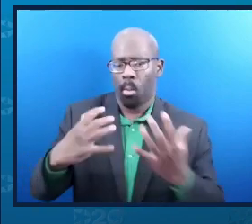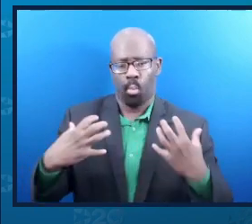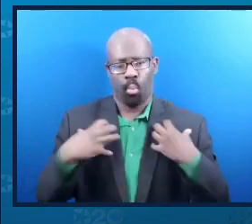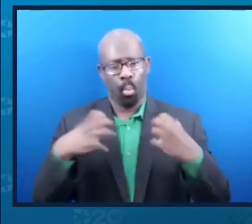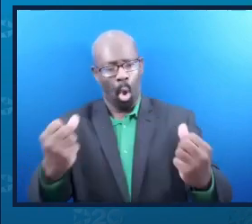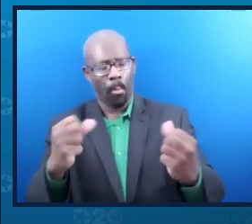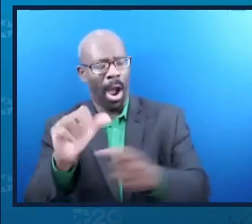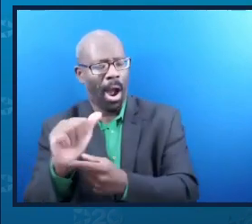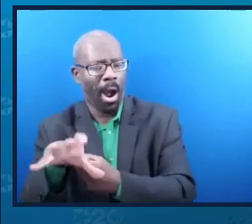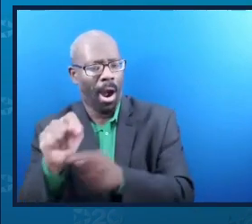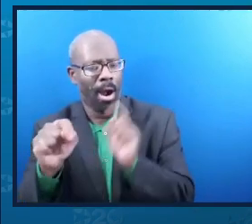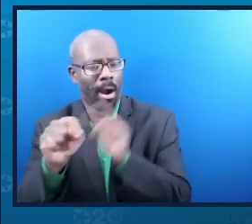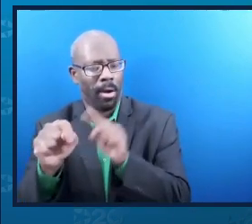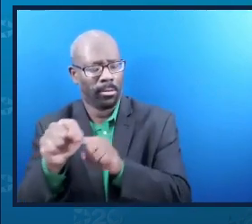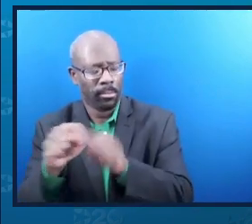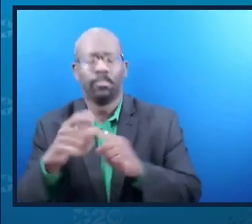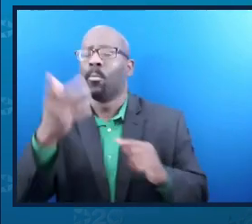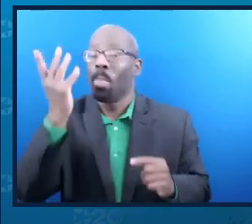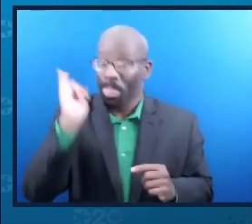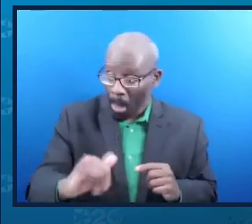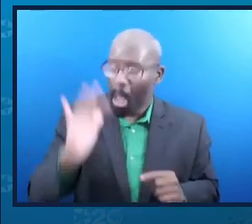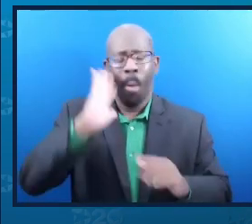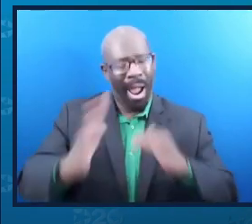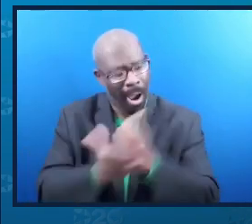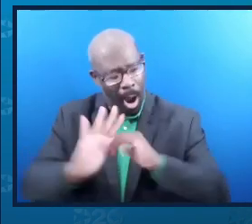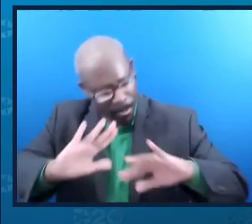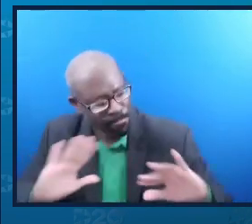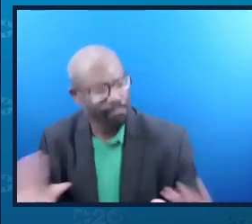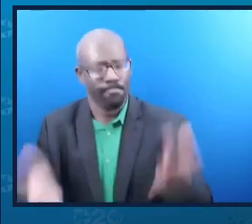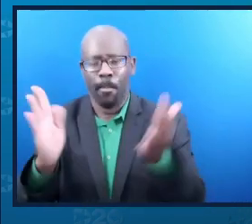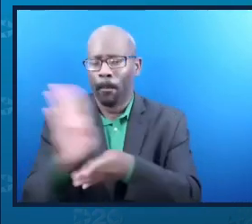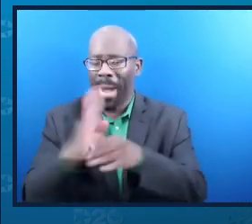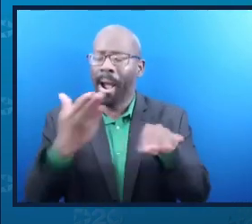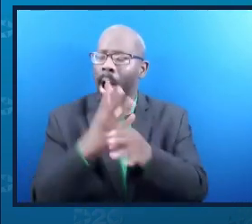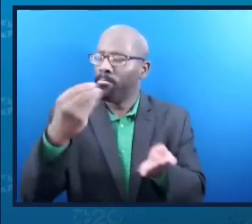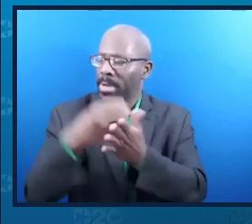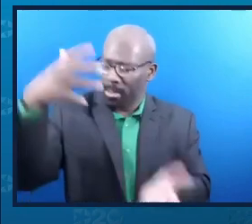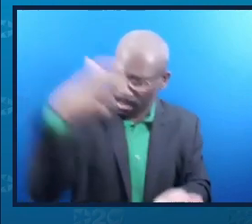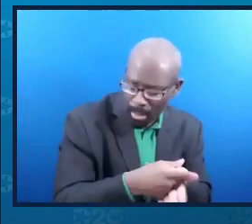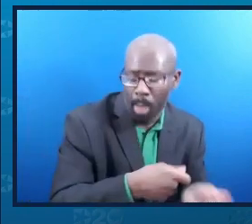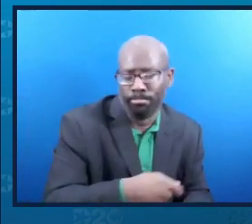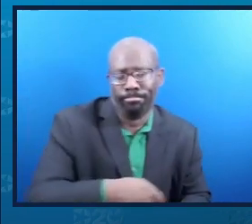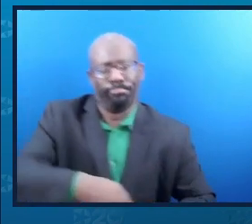GROWTH IN HISTORY. HE SEES THIS MOMENT NOW, NOT AS